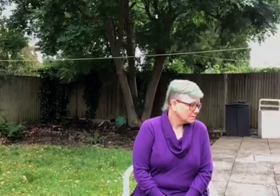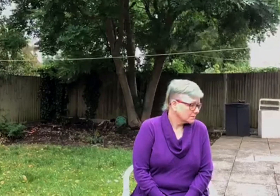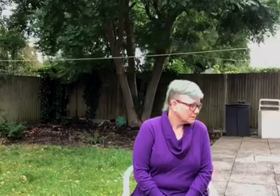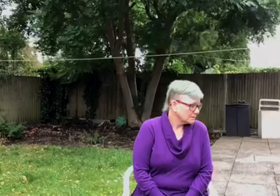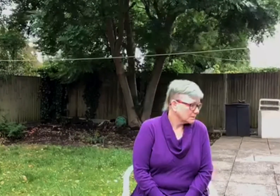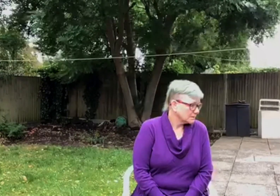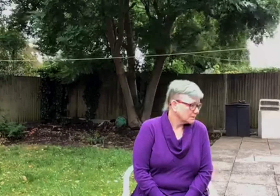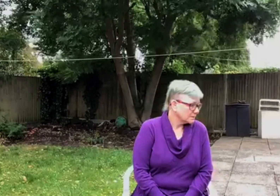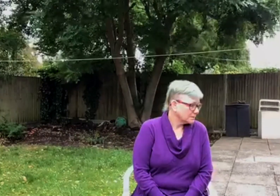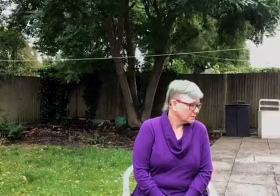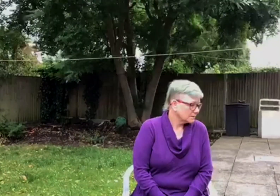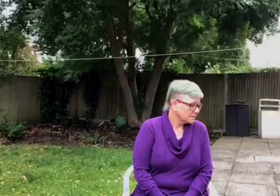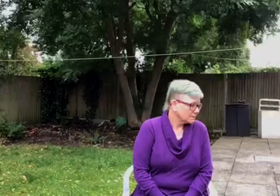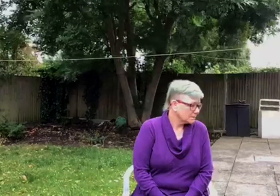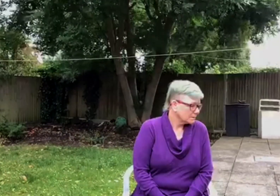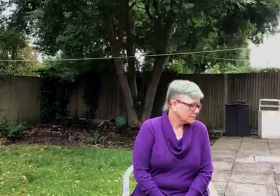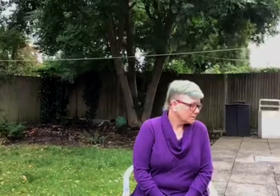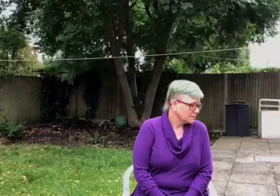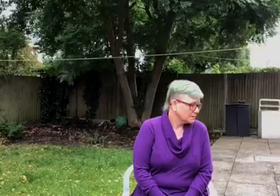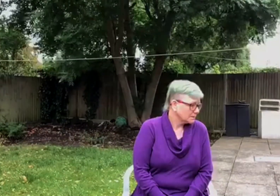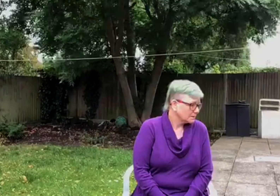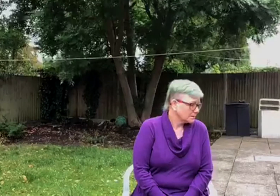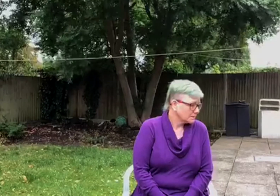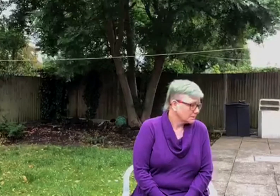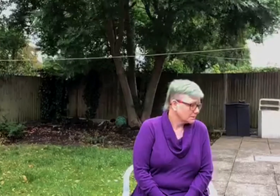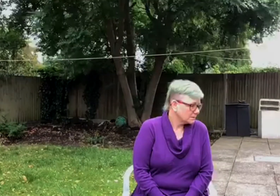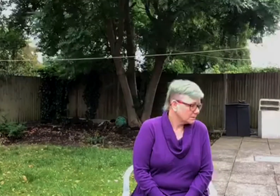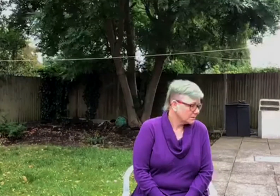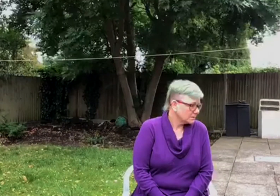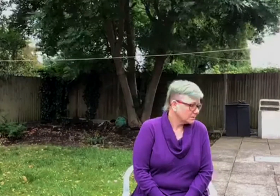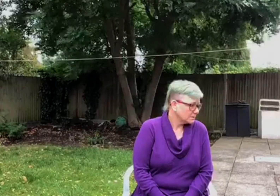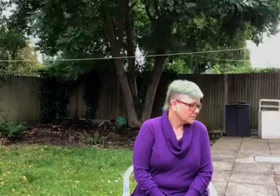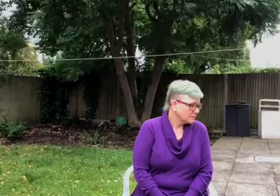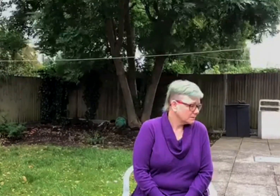and she will make the face of heaven so fine,